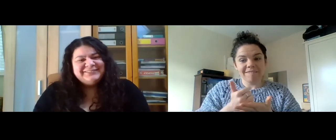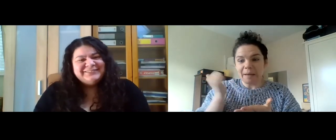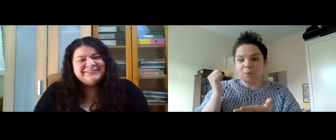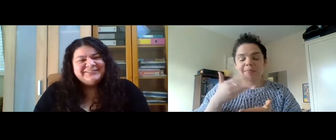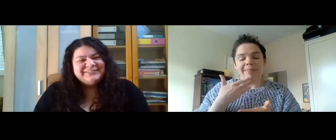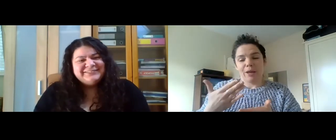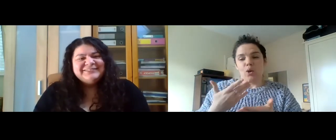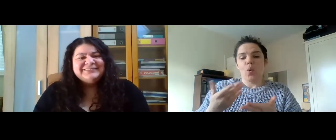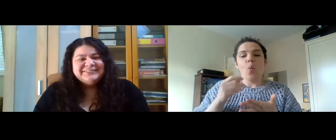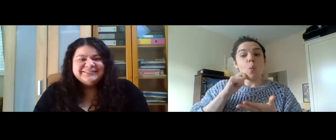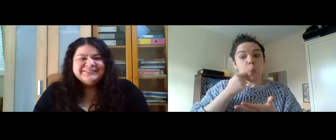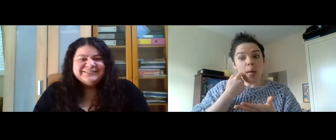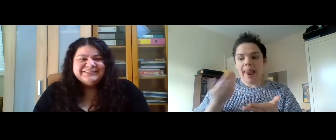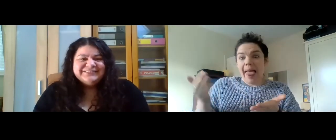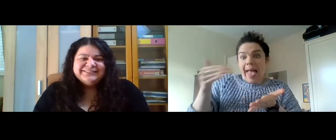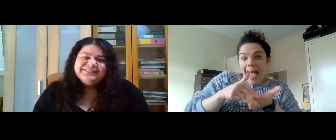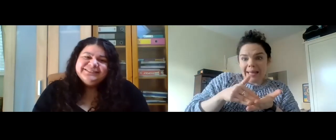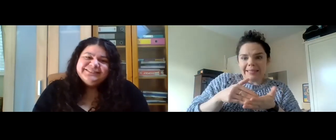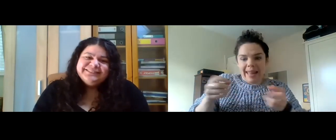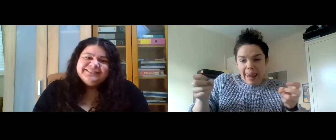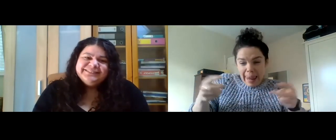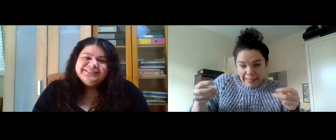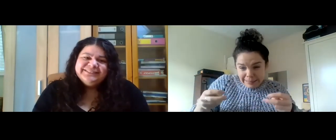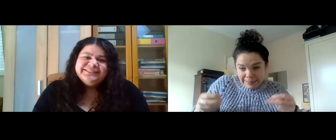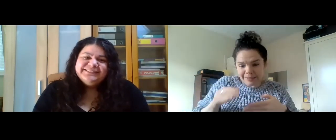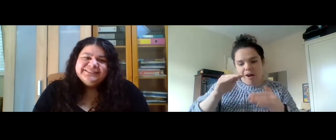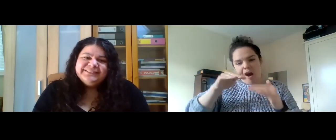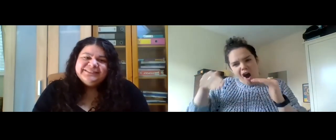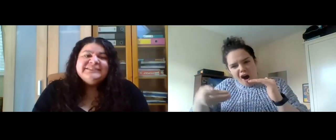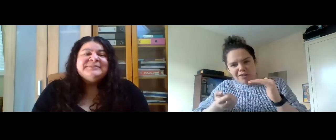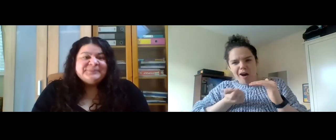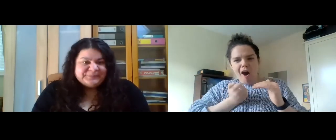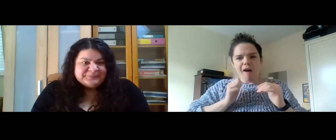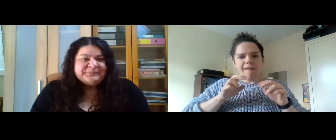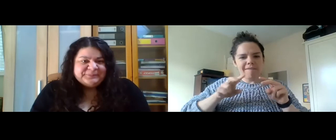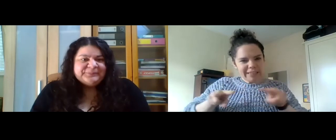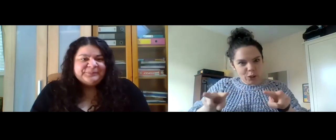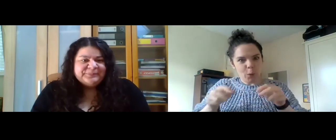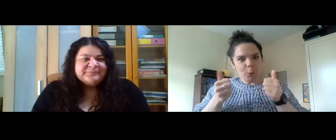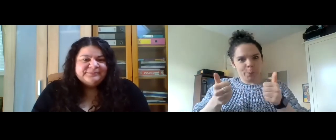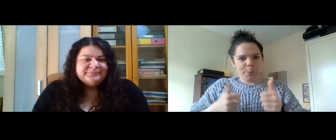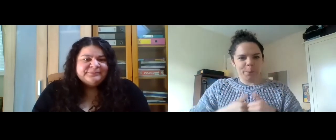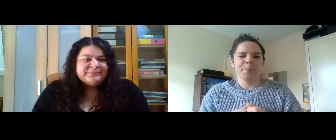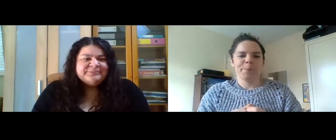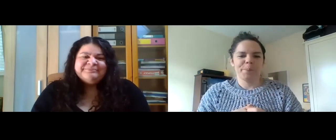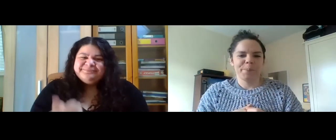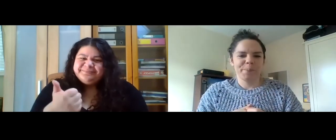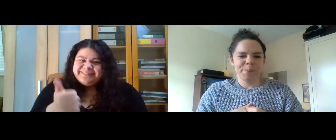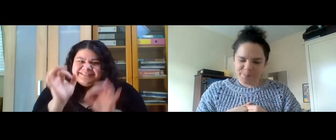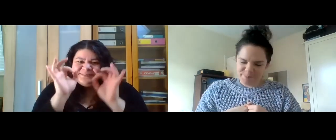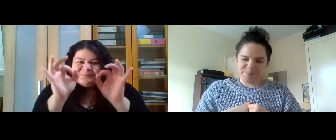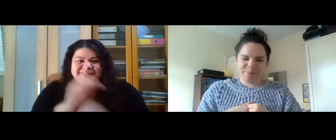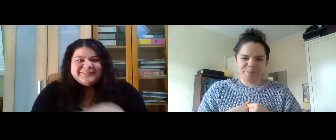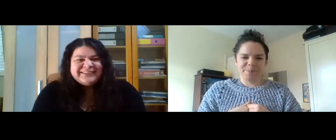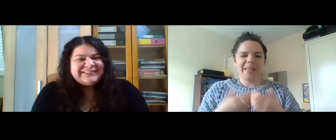Fabulous! Thank you! I will add some links under our video! Perfect.